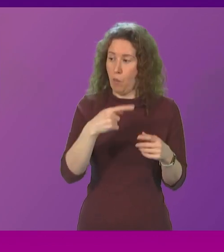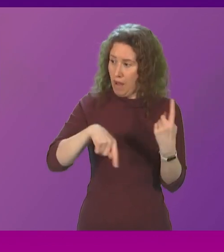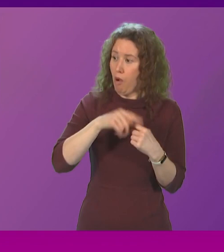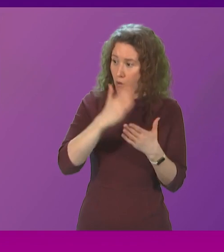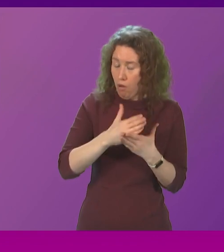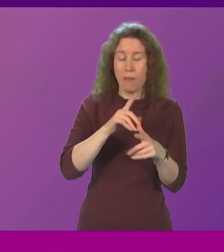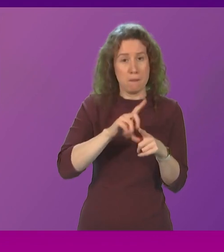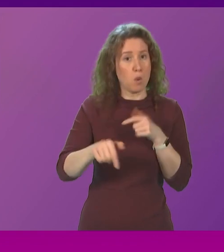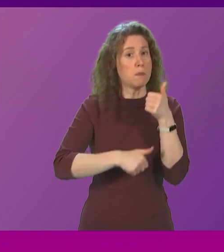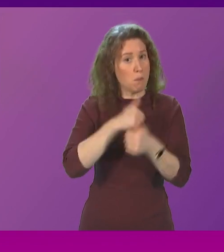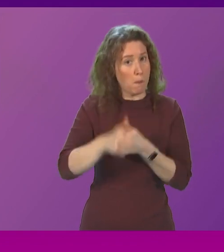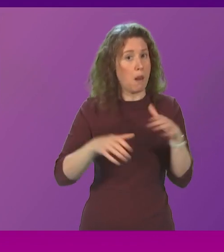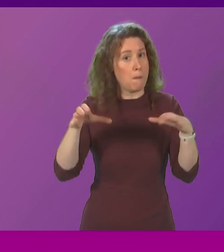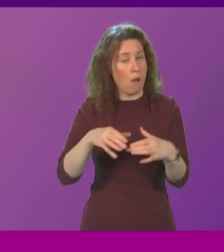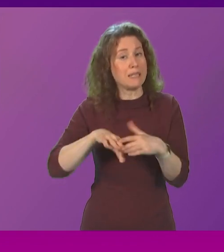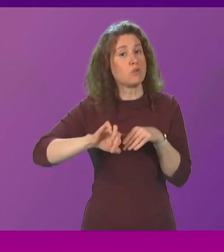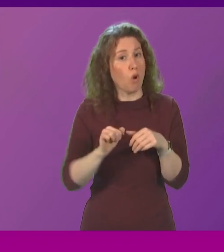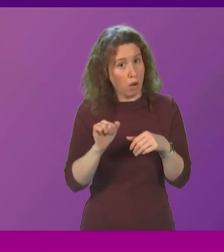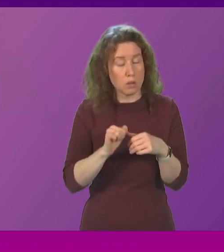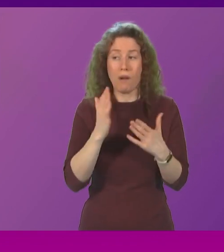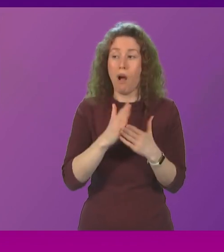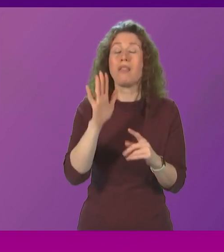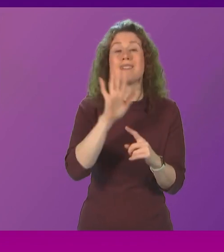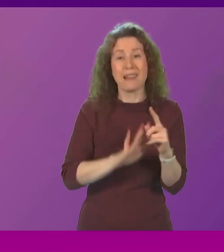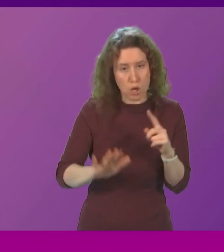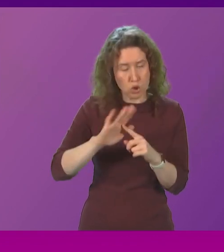party in Scotland—the national party of Scotland.